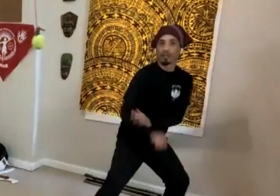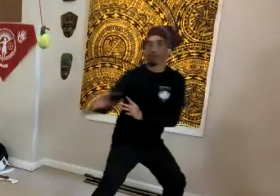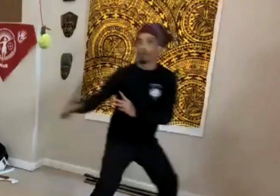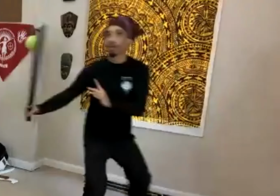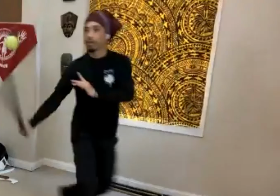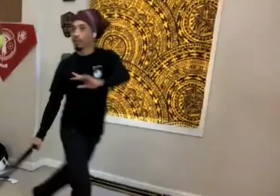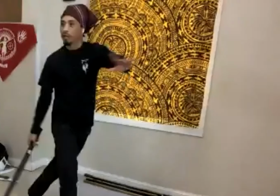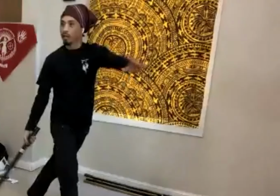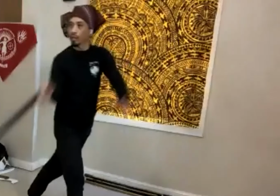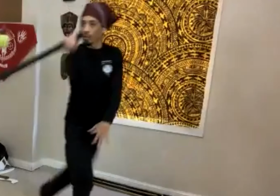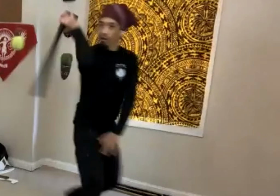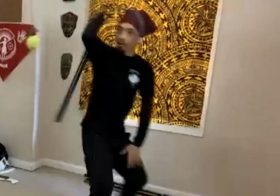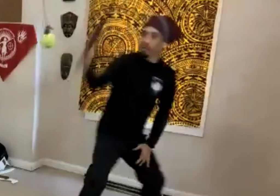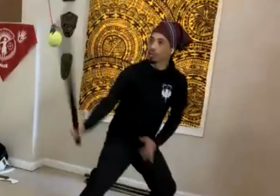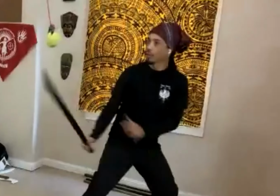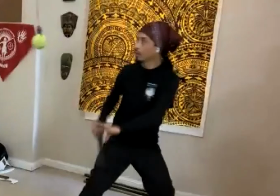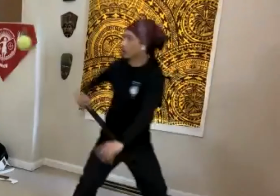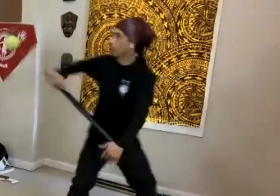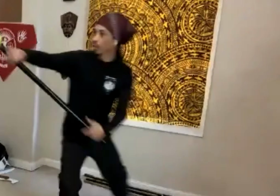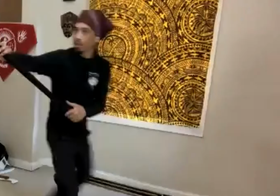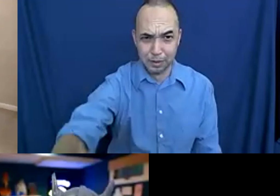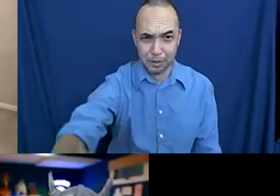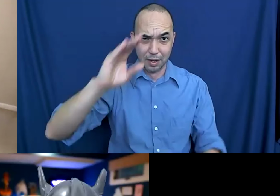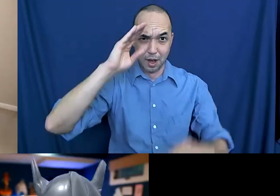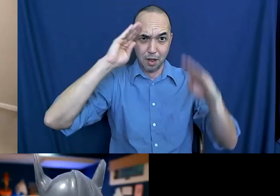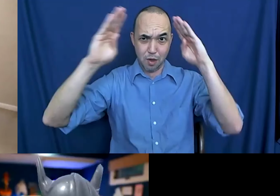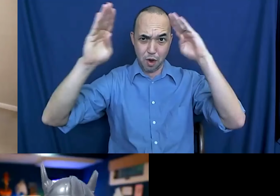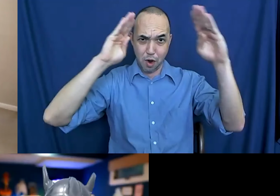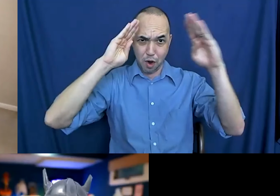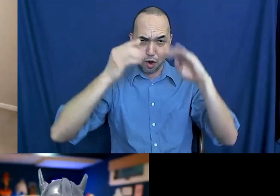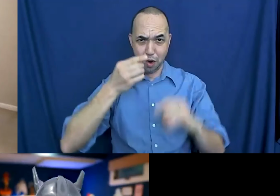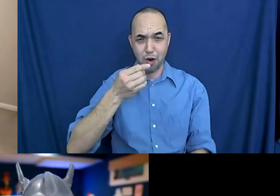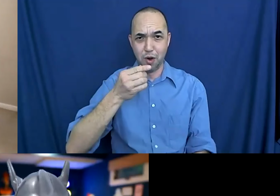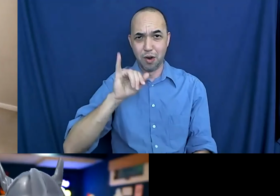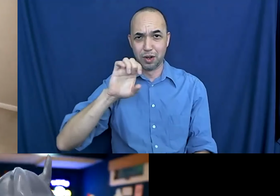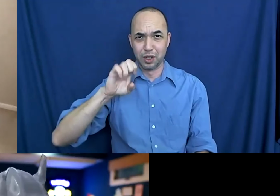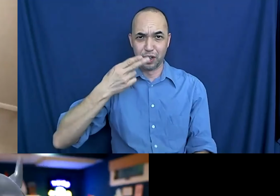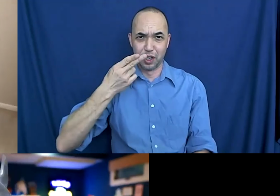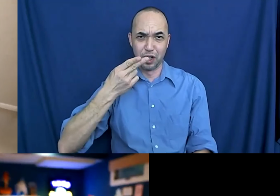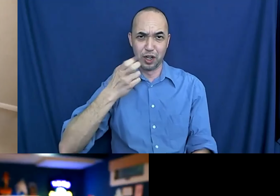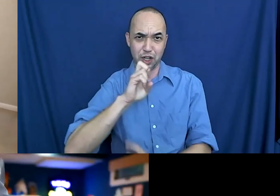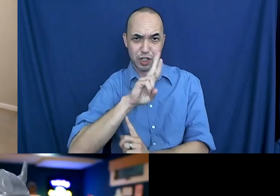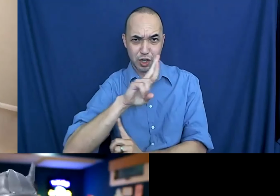HELLO GISHERS.